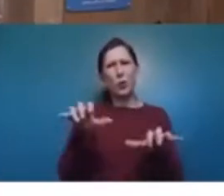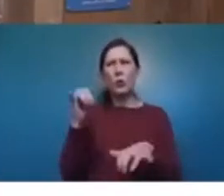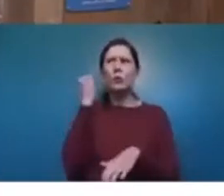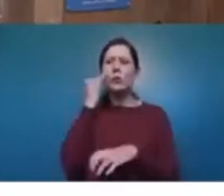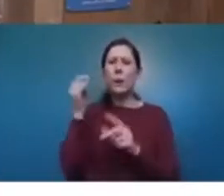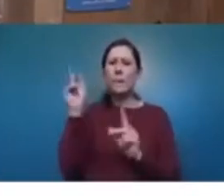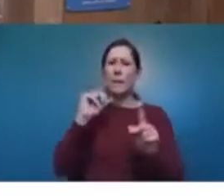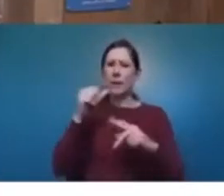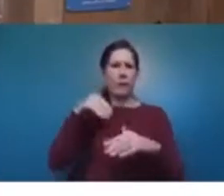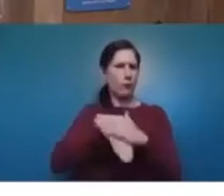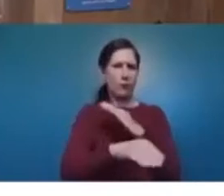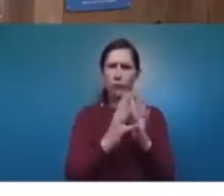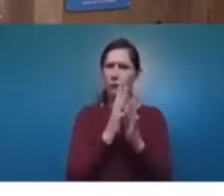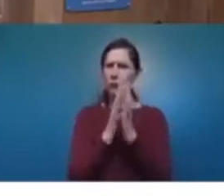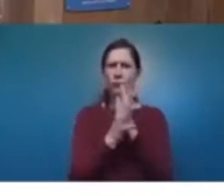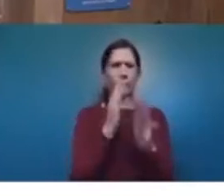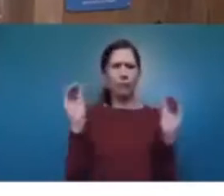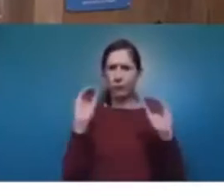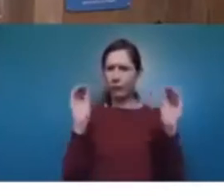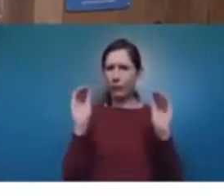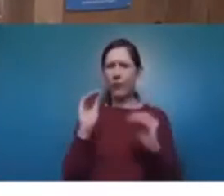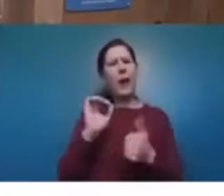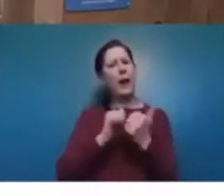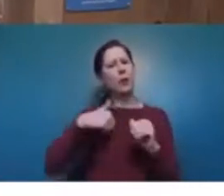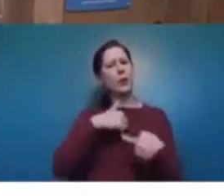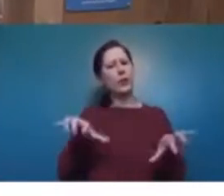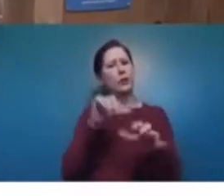standing here. Or how do we do it when the habitat doesn't